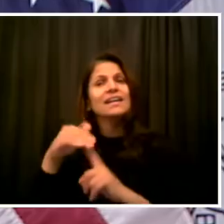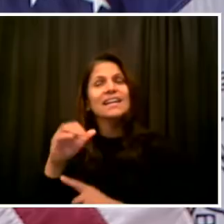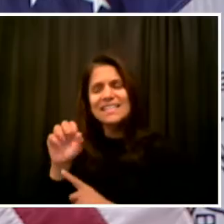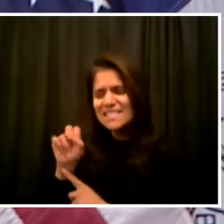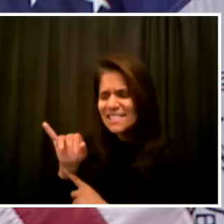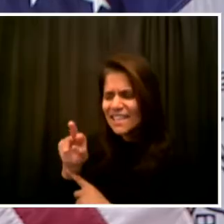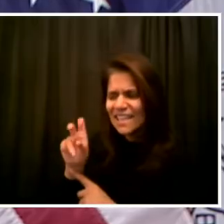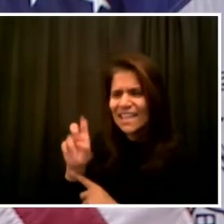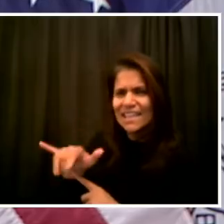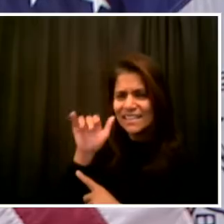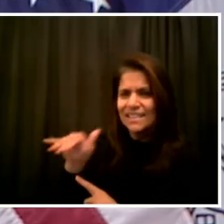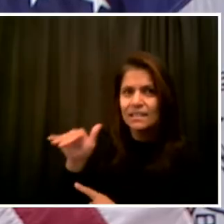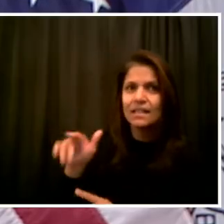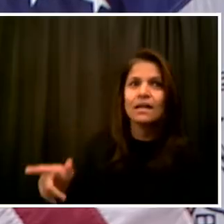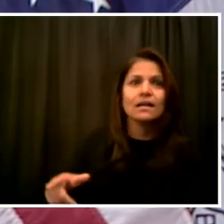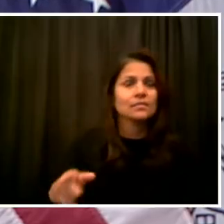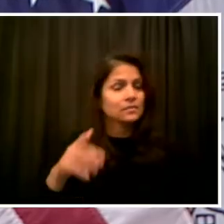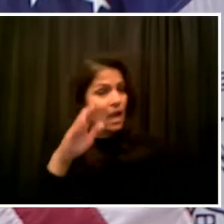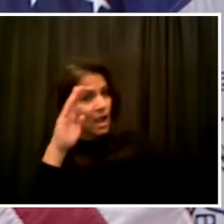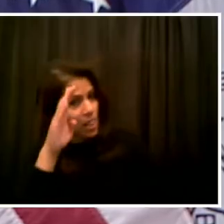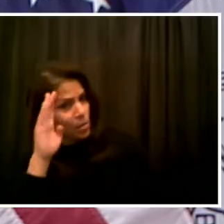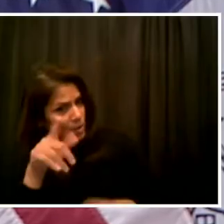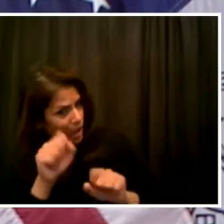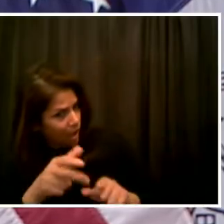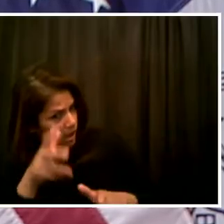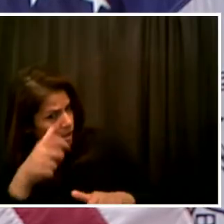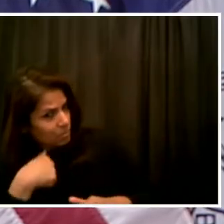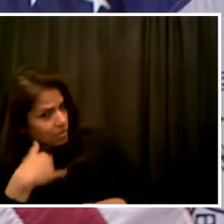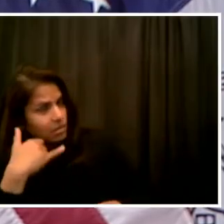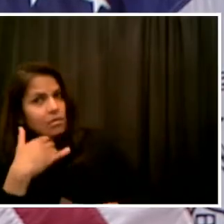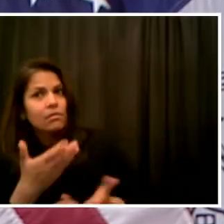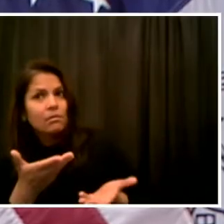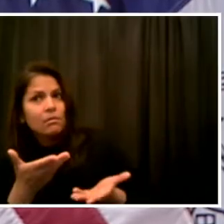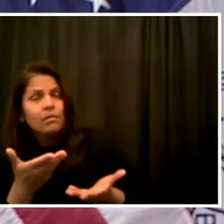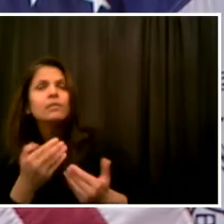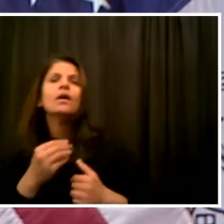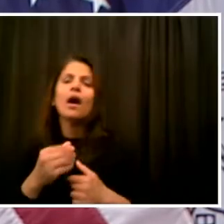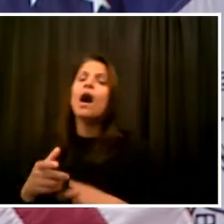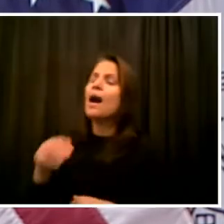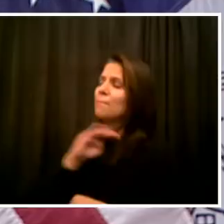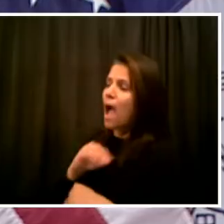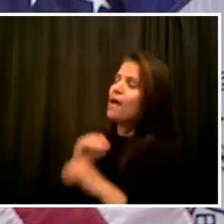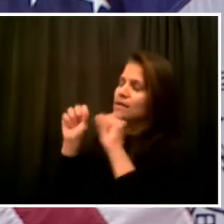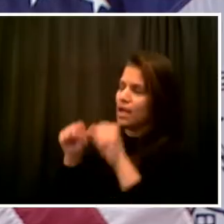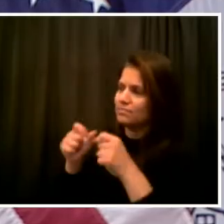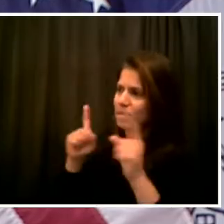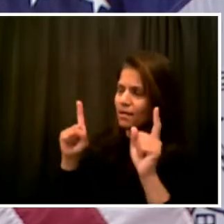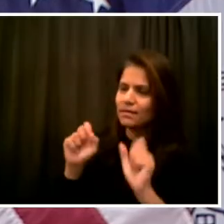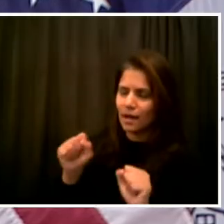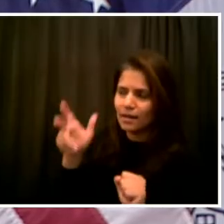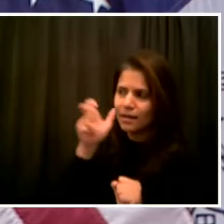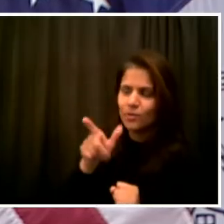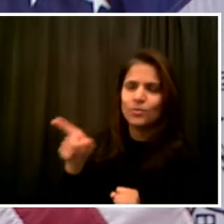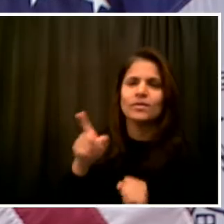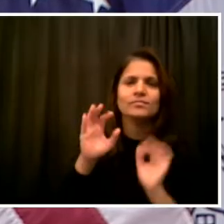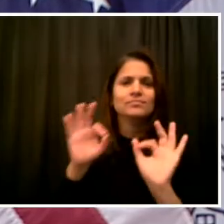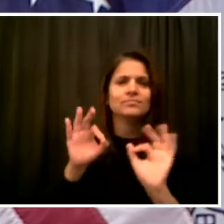YOU HEAR ME? SYDNEY? TRY AGAIN. SYDNEY? ANC OUYHE AR